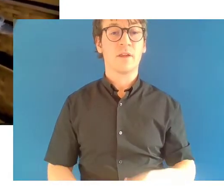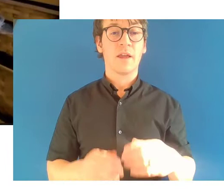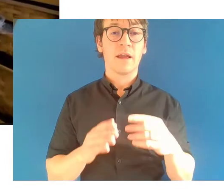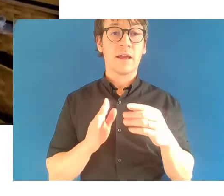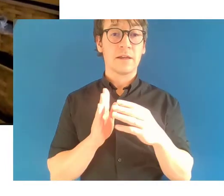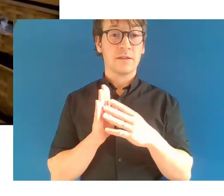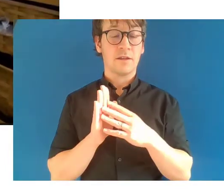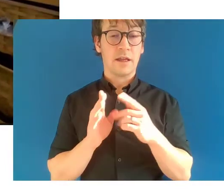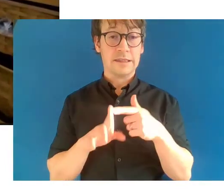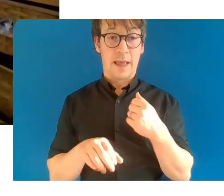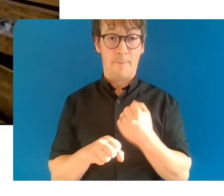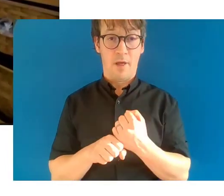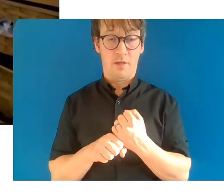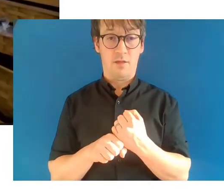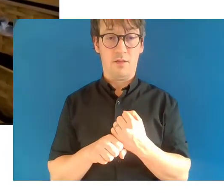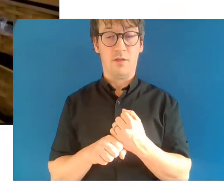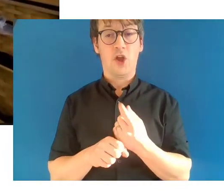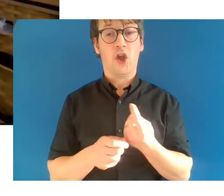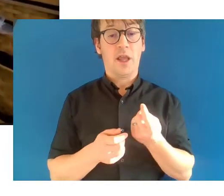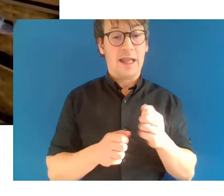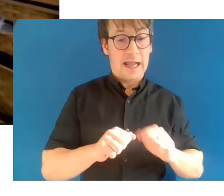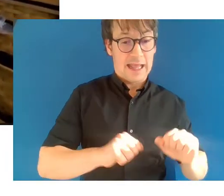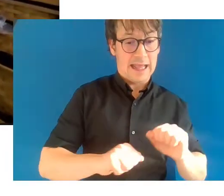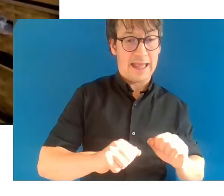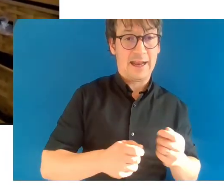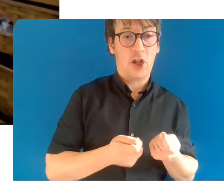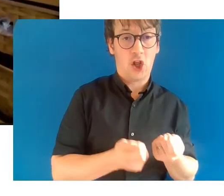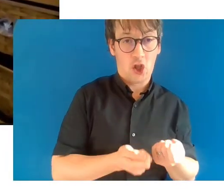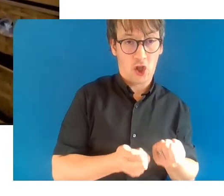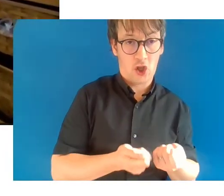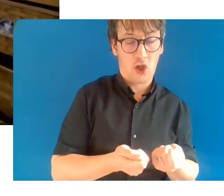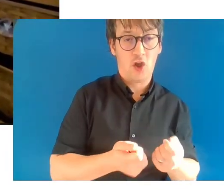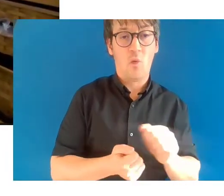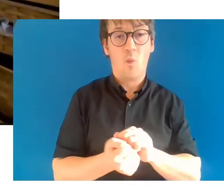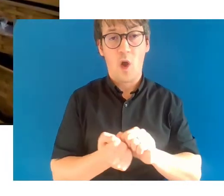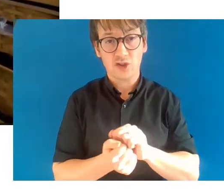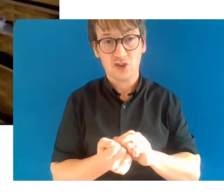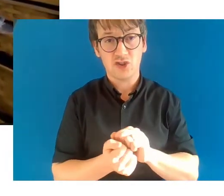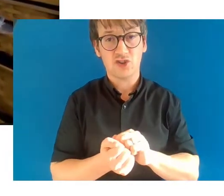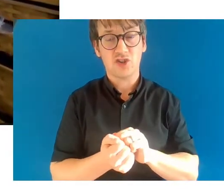So for example if I needed help with cleaning or cooking and washing, or helping me to walk